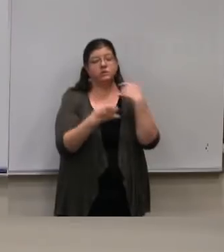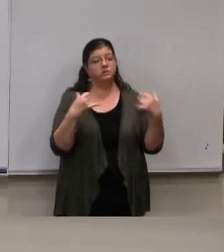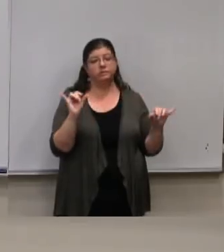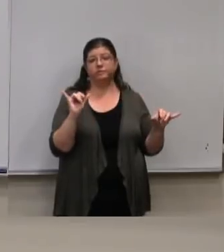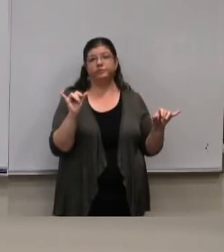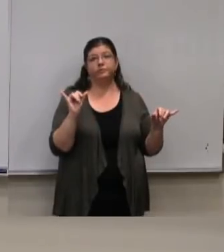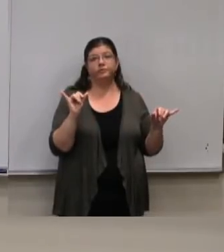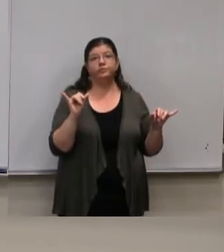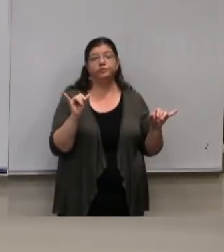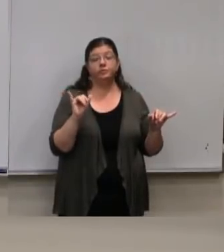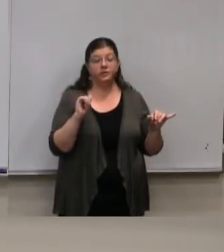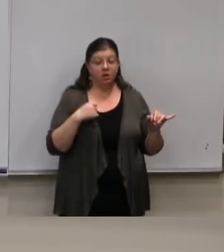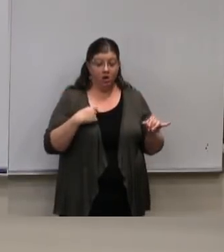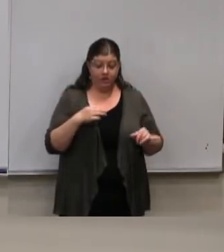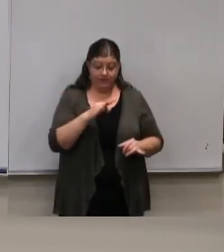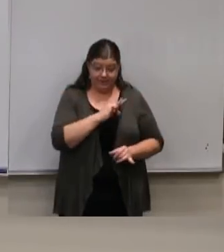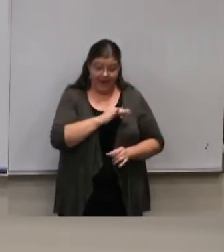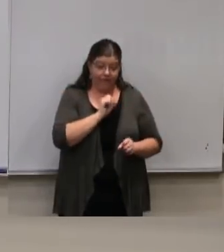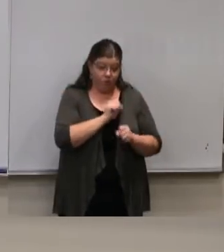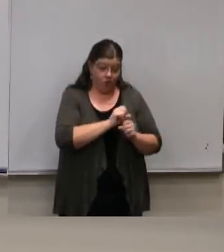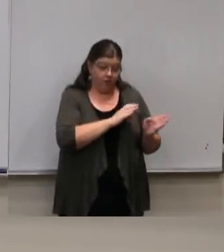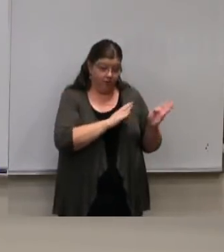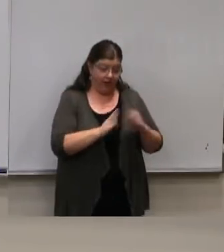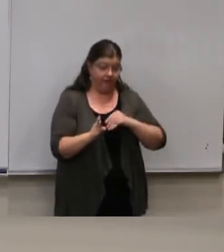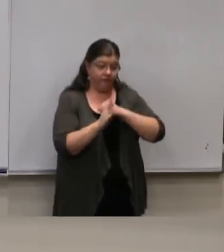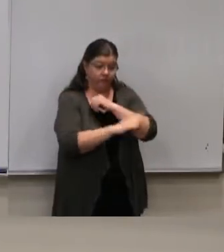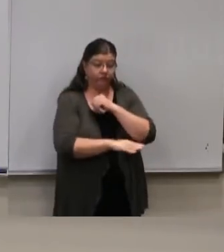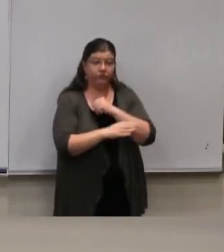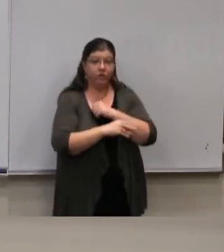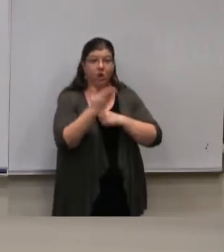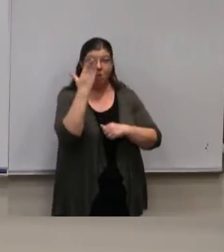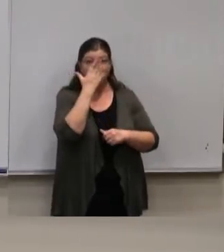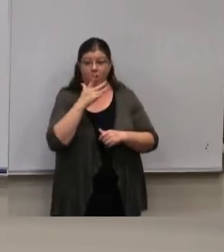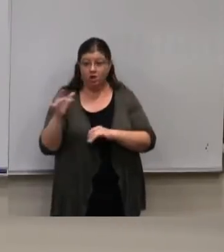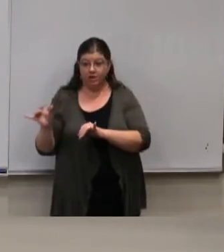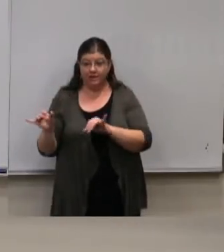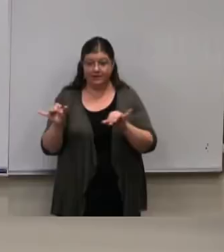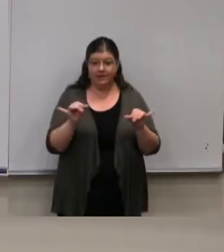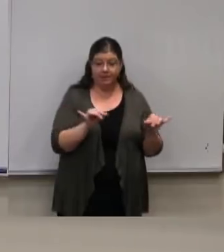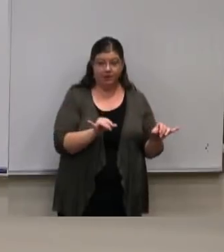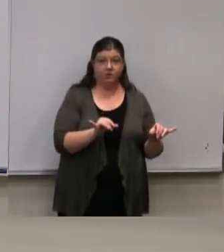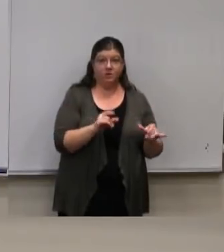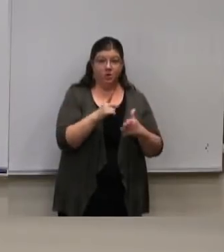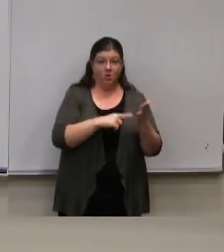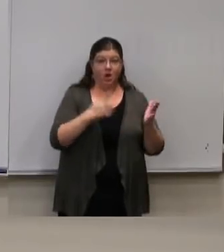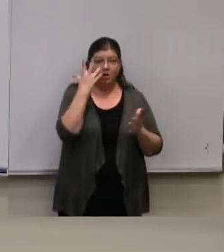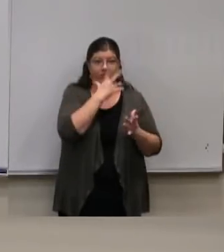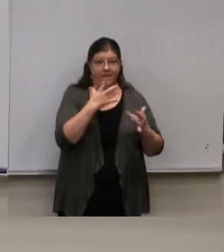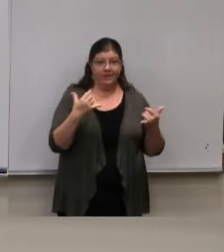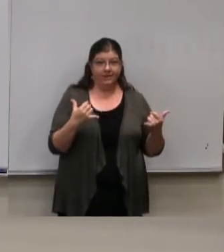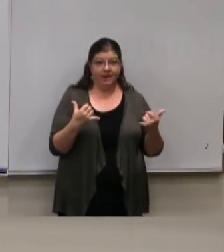our staff work plan this fall will look very similar to what it looks like now.